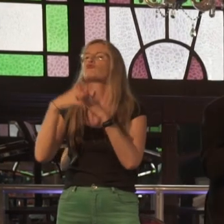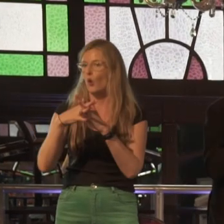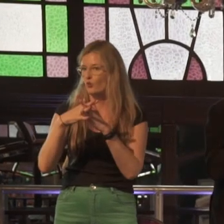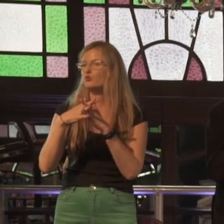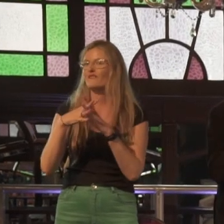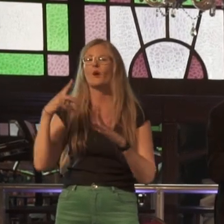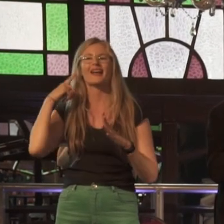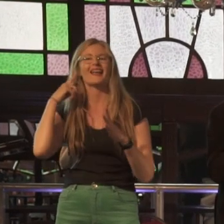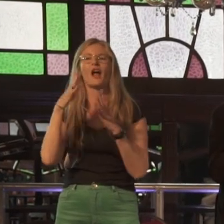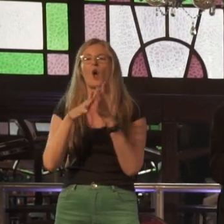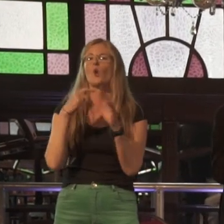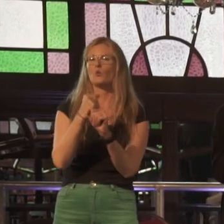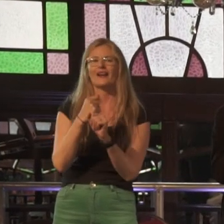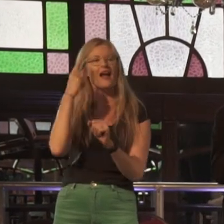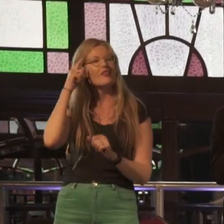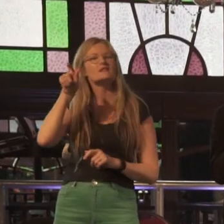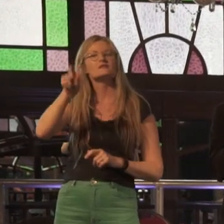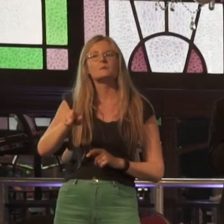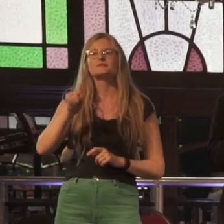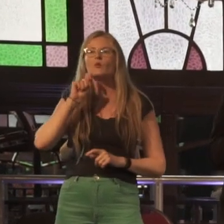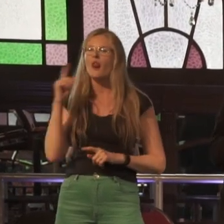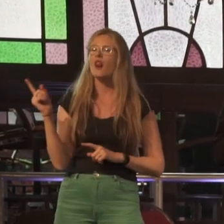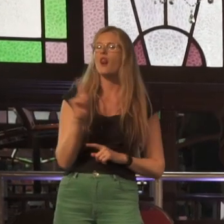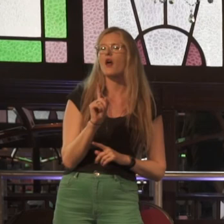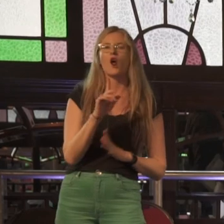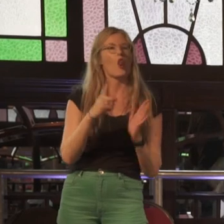And I believe someone is collecting the award on Laura Crow's behalf.